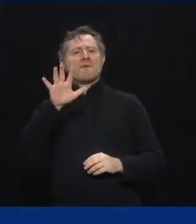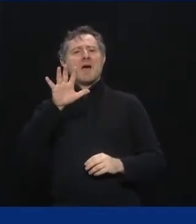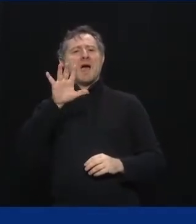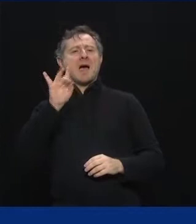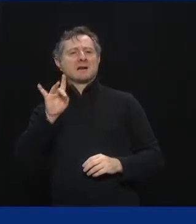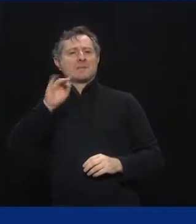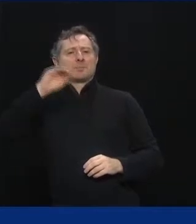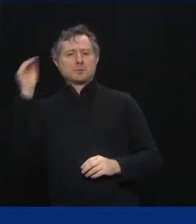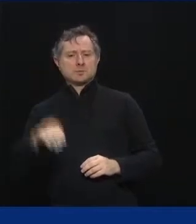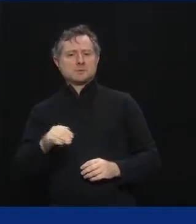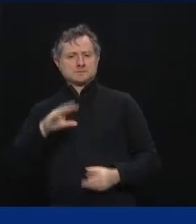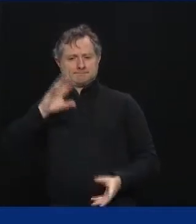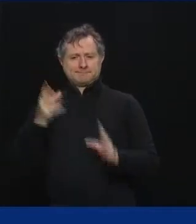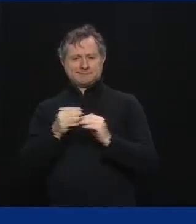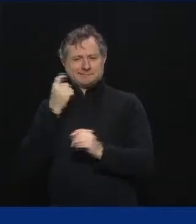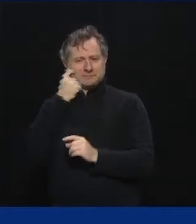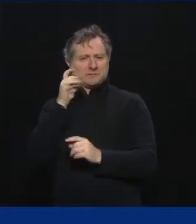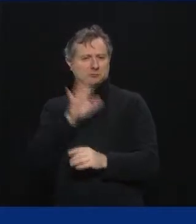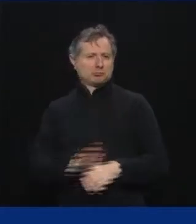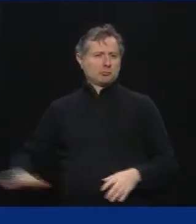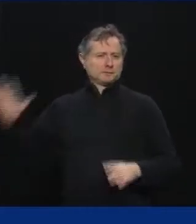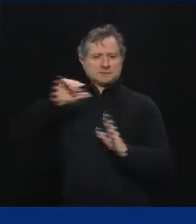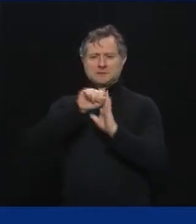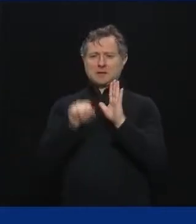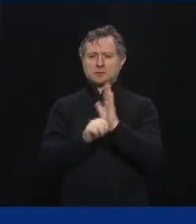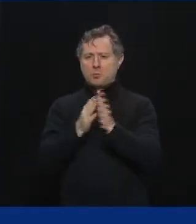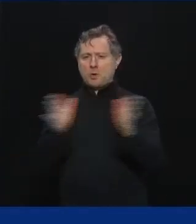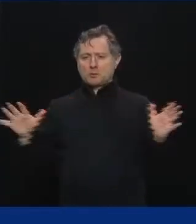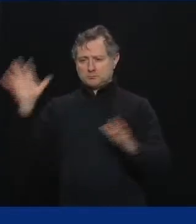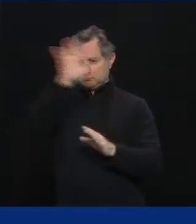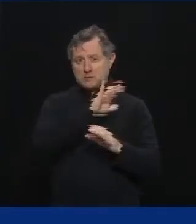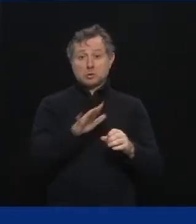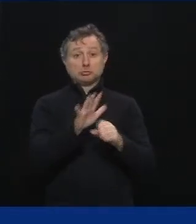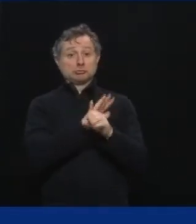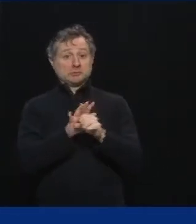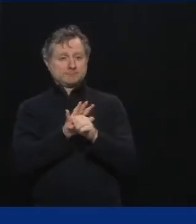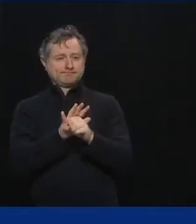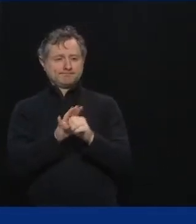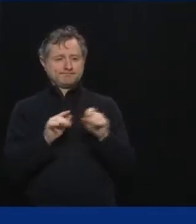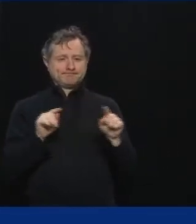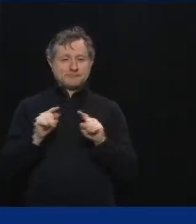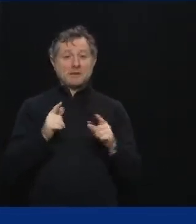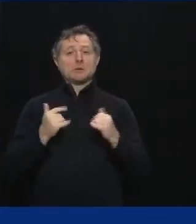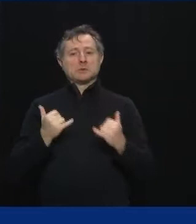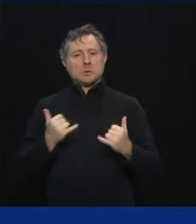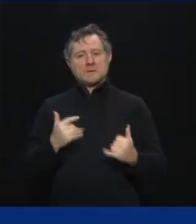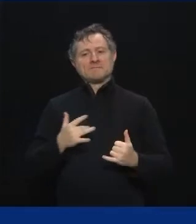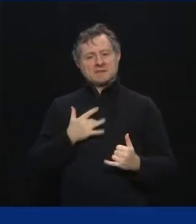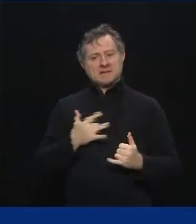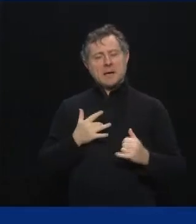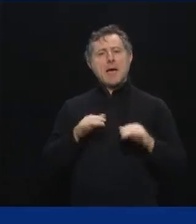TRANSPARENCY. WE HAVE OUR DAILY COVID UPDATE, OUR PERCENTAGES STABILIZING.